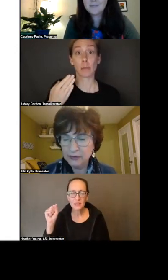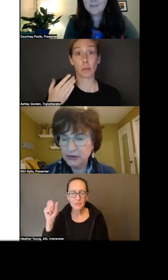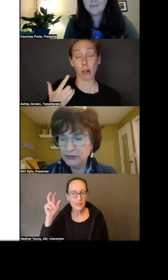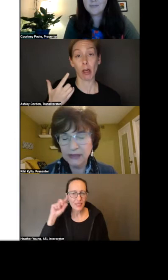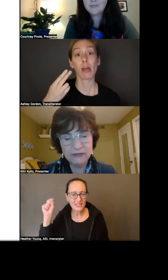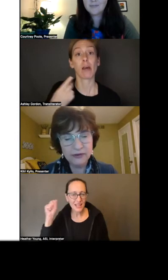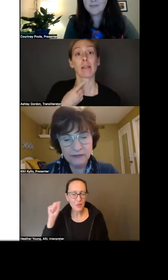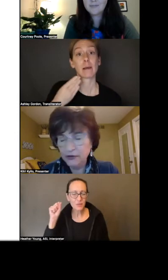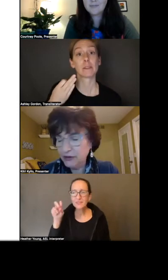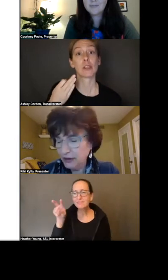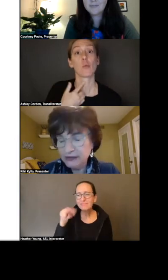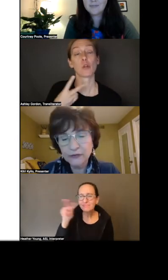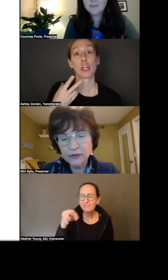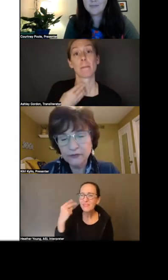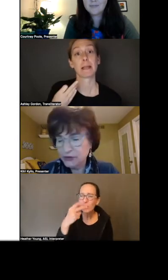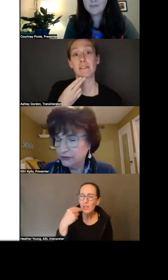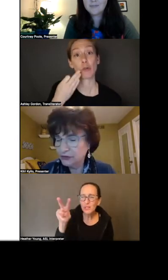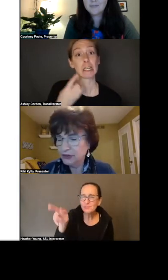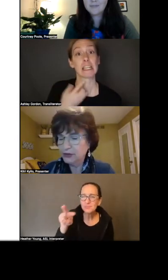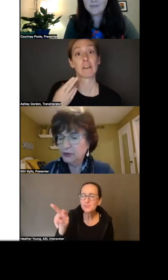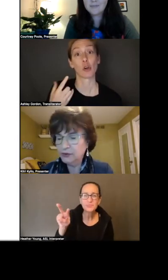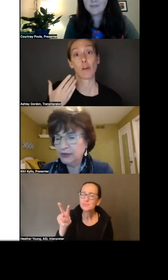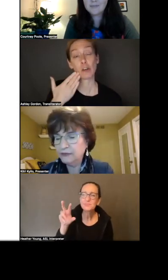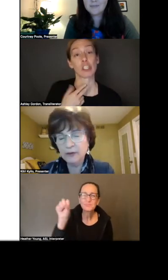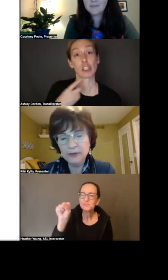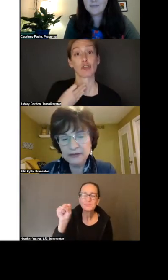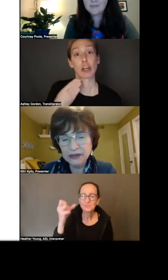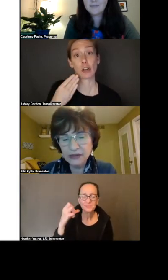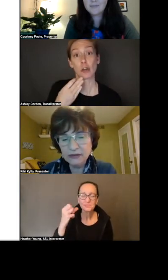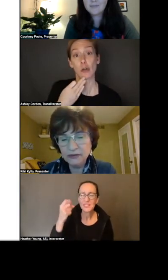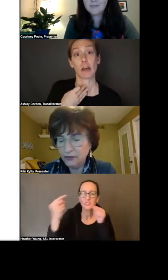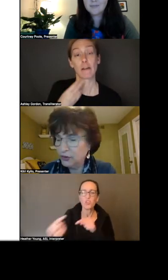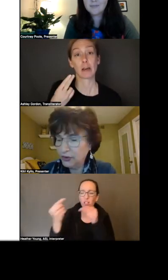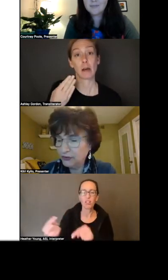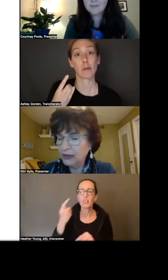which makes it very difficult for children who have compromised hearing or no hearing